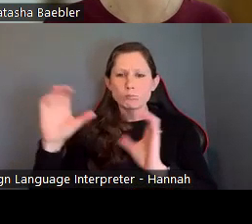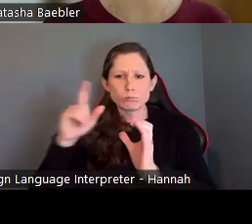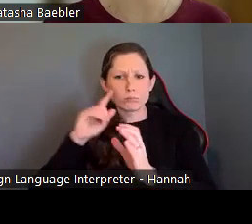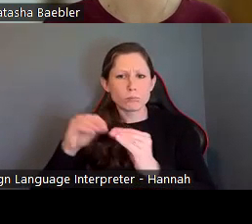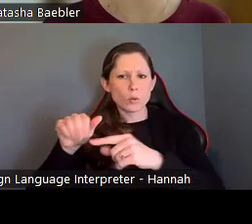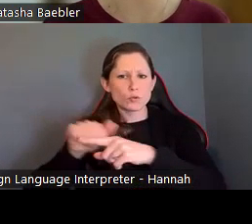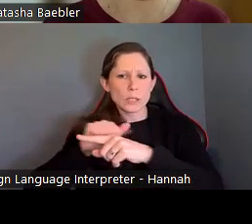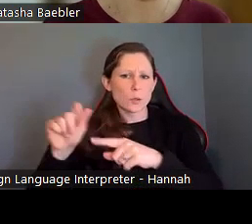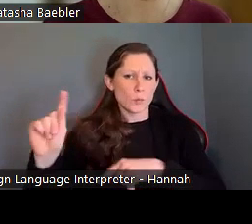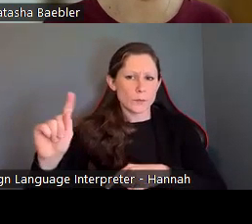This isn't something that stops.